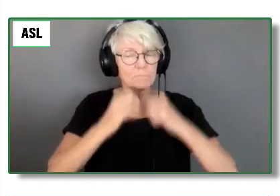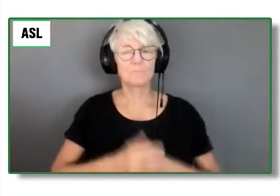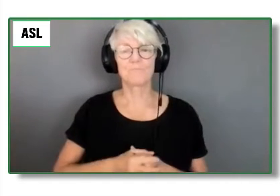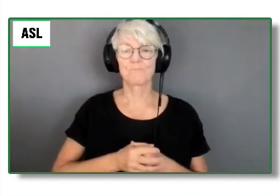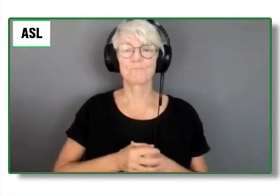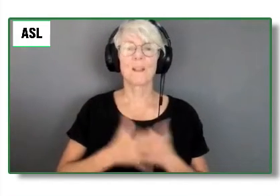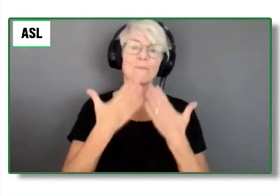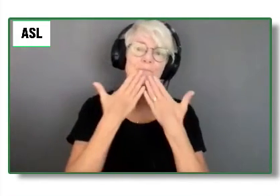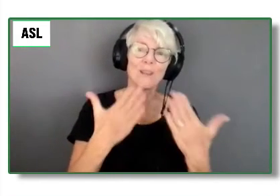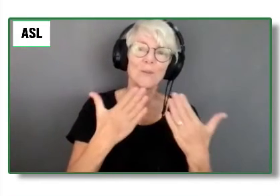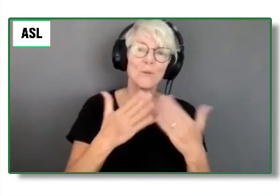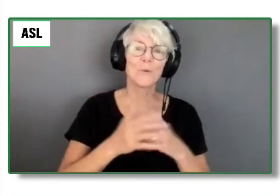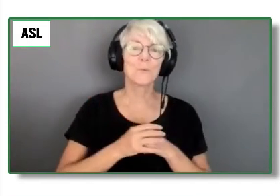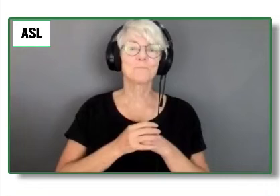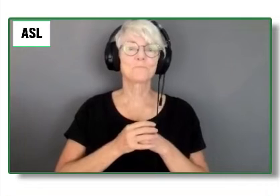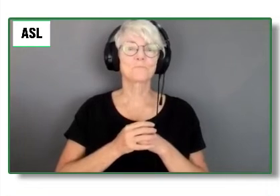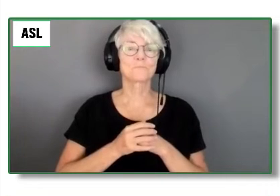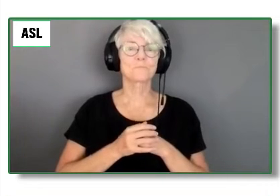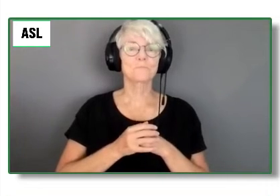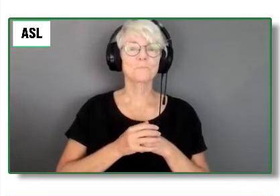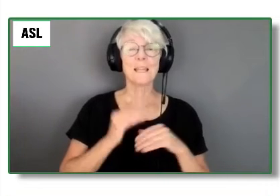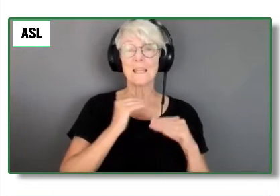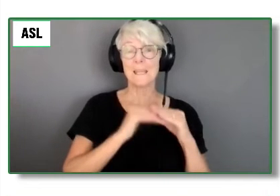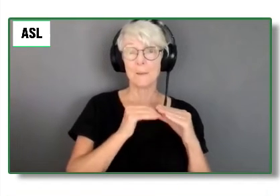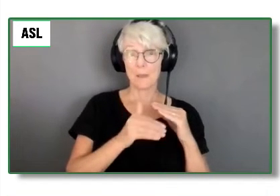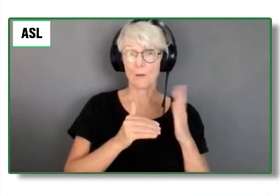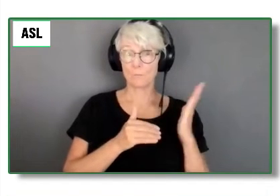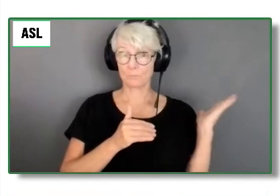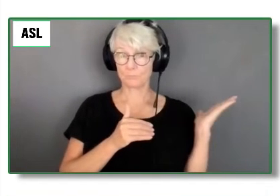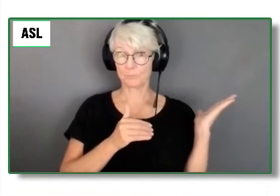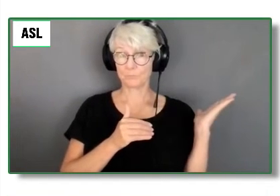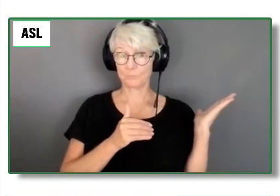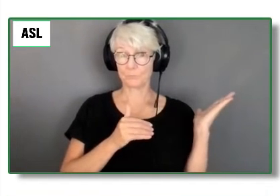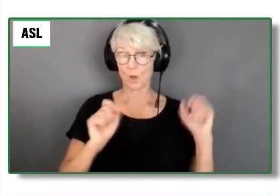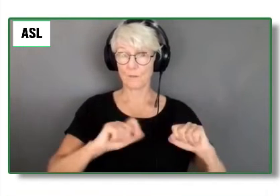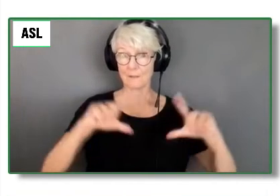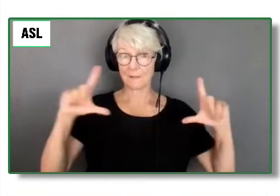our email addresses on the screen and um